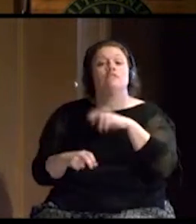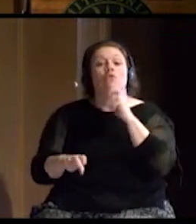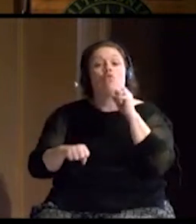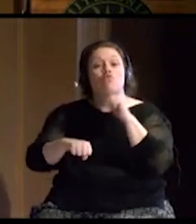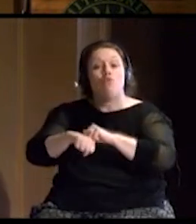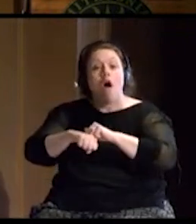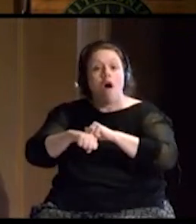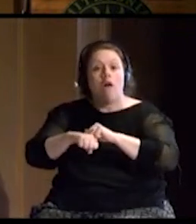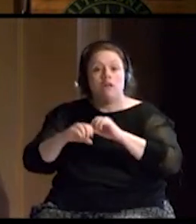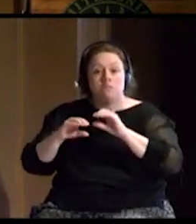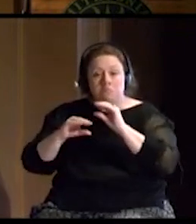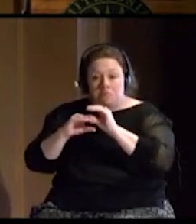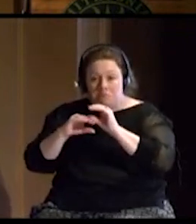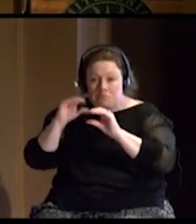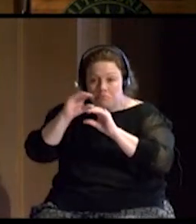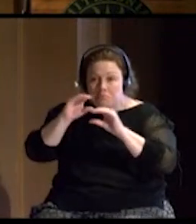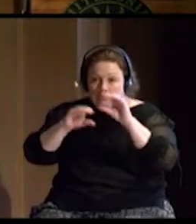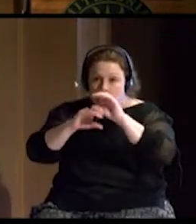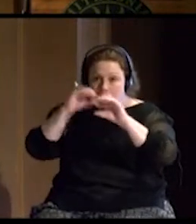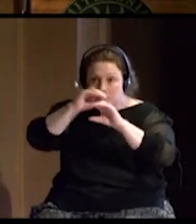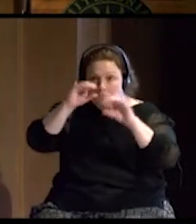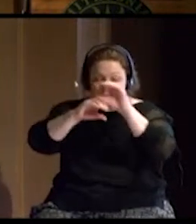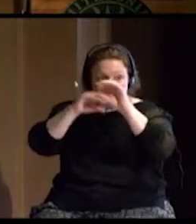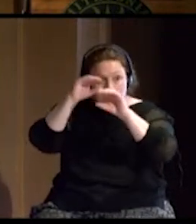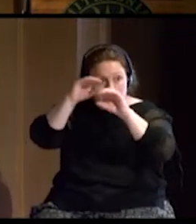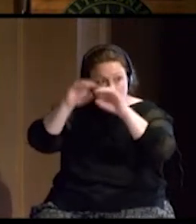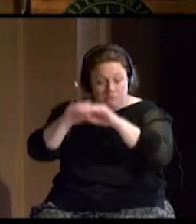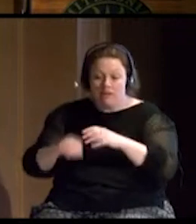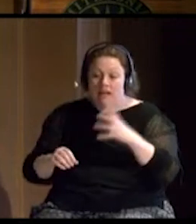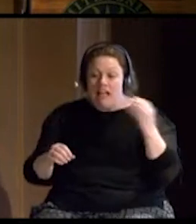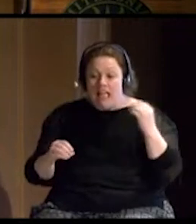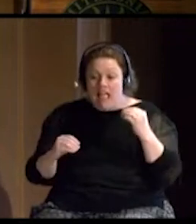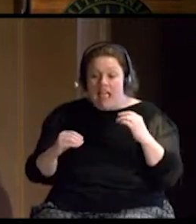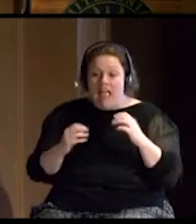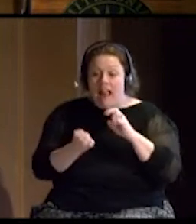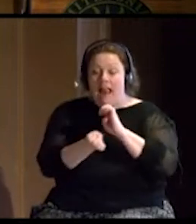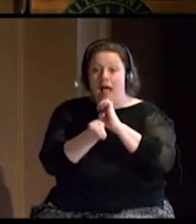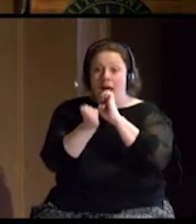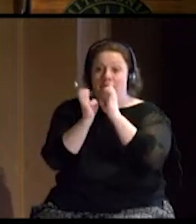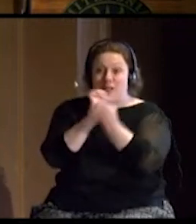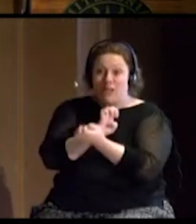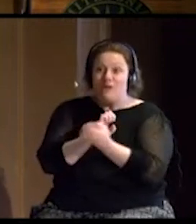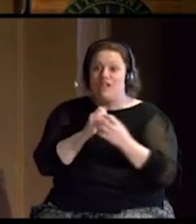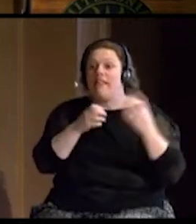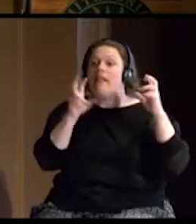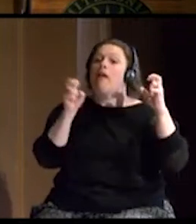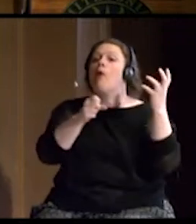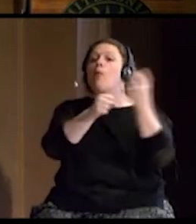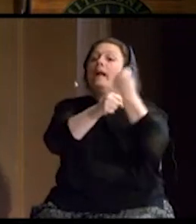and the winners that persist on earth to this day. Now, the contemporary array of life